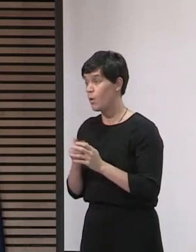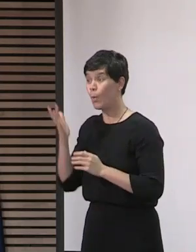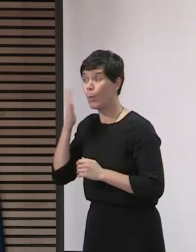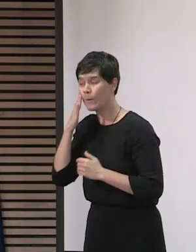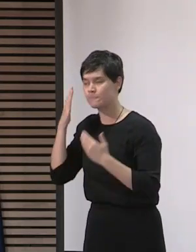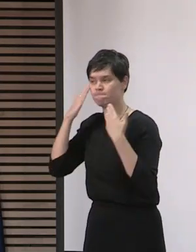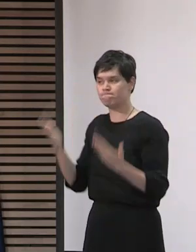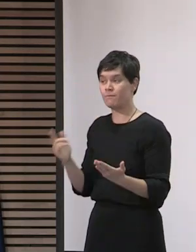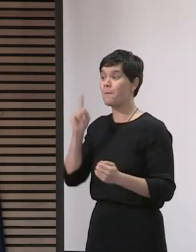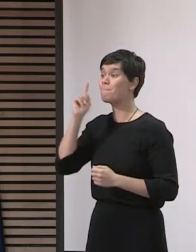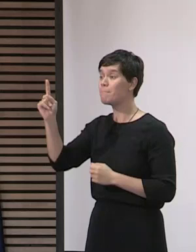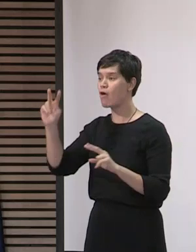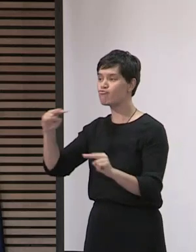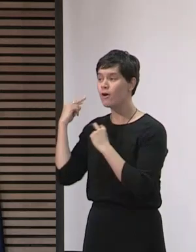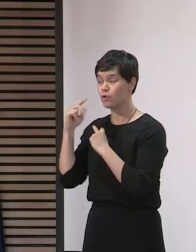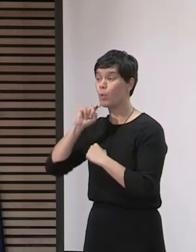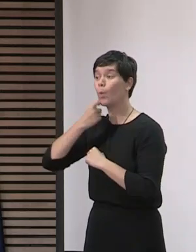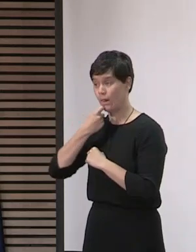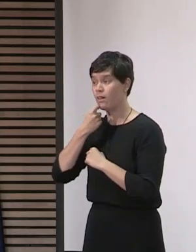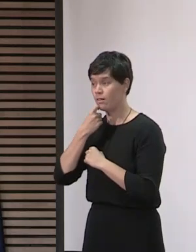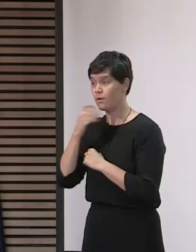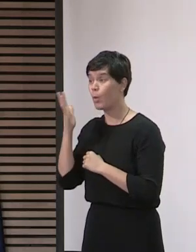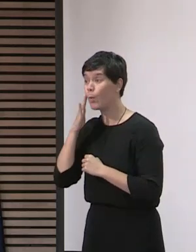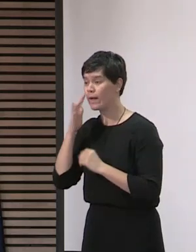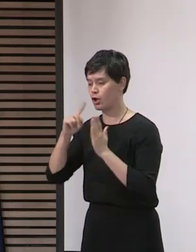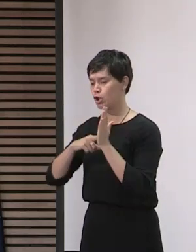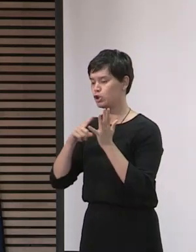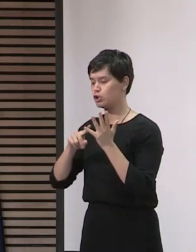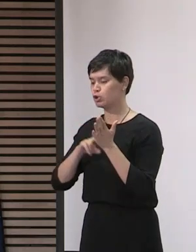Cabinet will check in again on